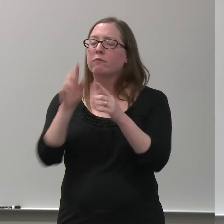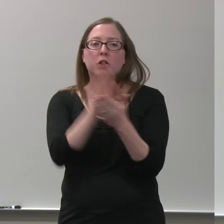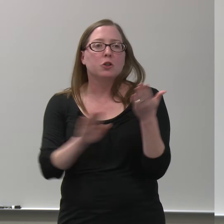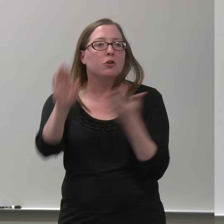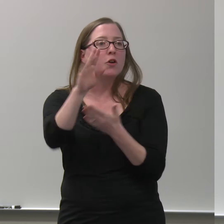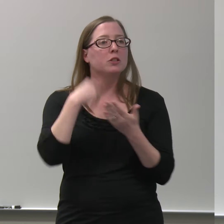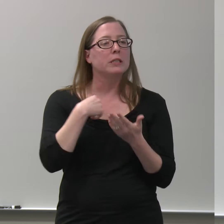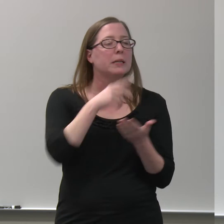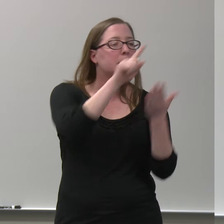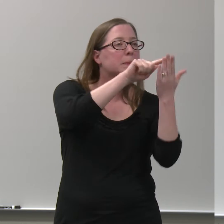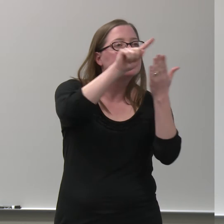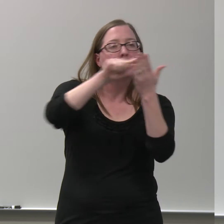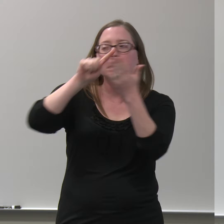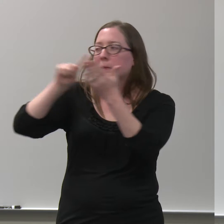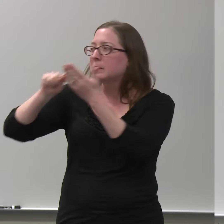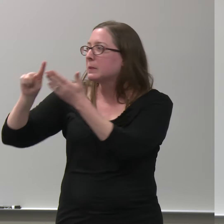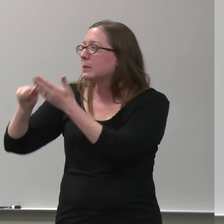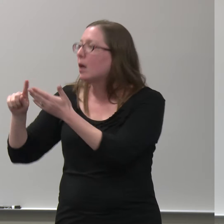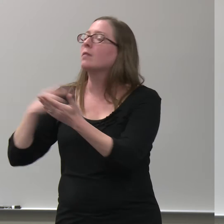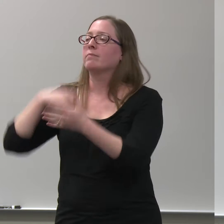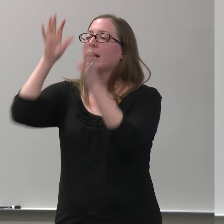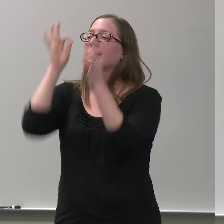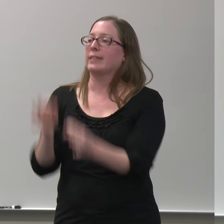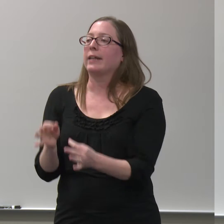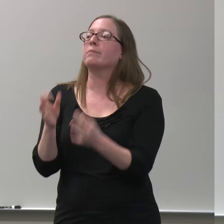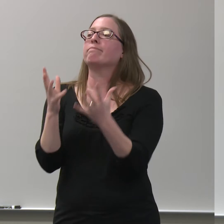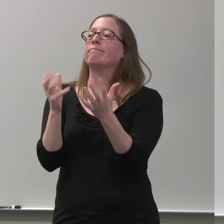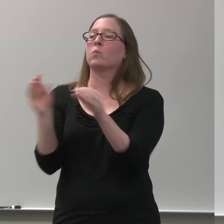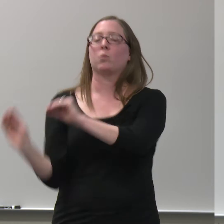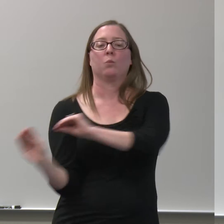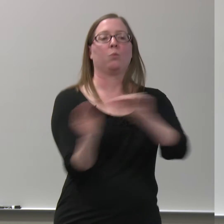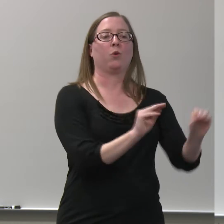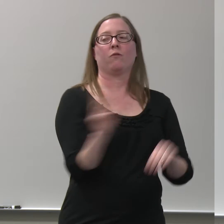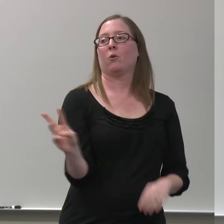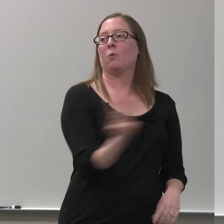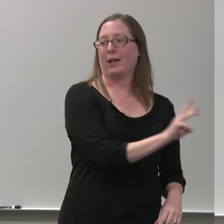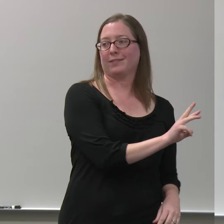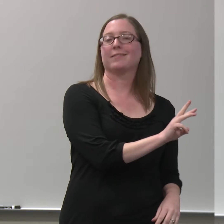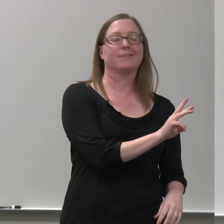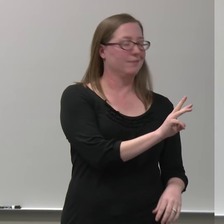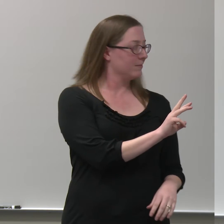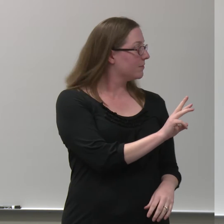that I wanted to go west, and so I traveled across the country